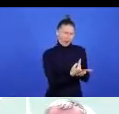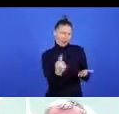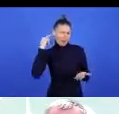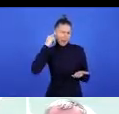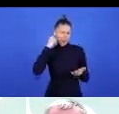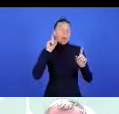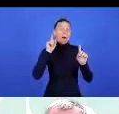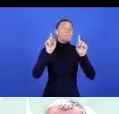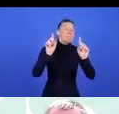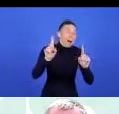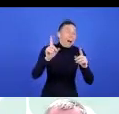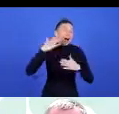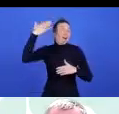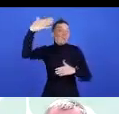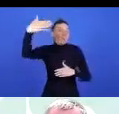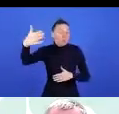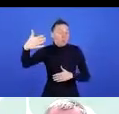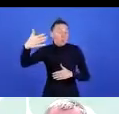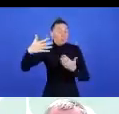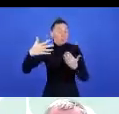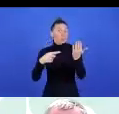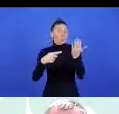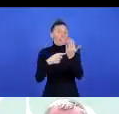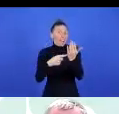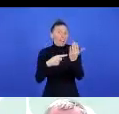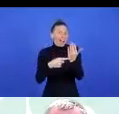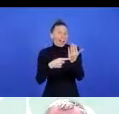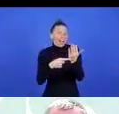. Not that I'm encouraging cheating. But with the improvements